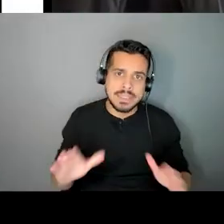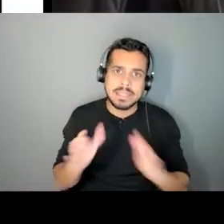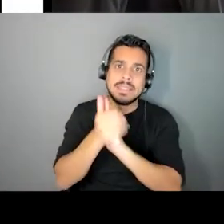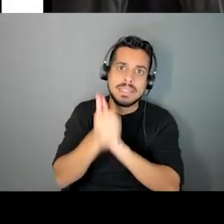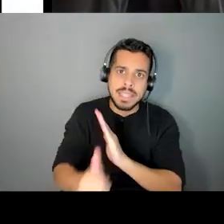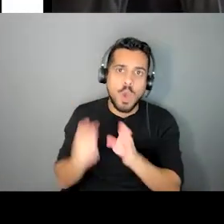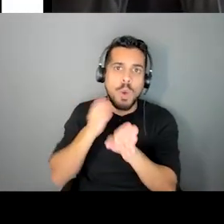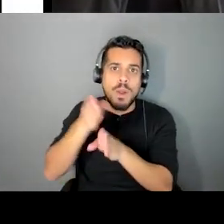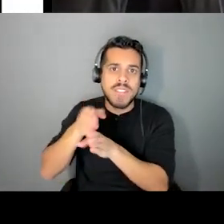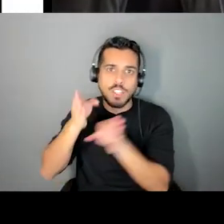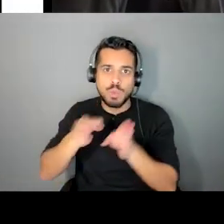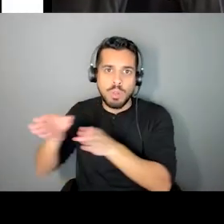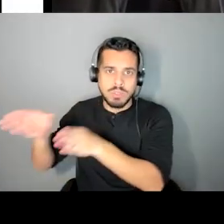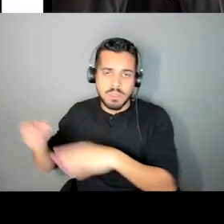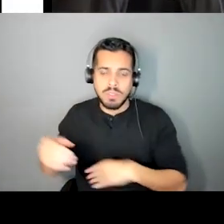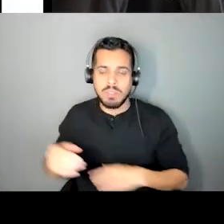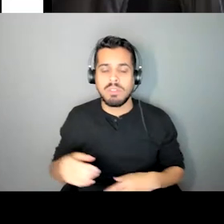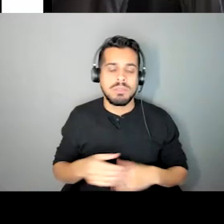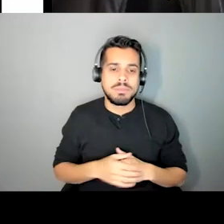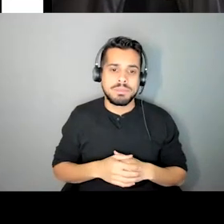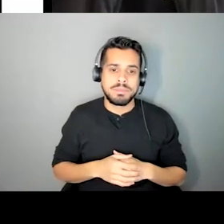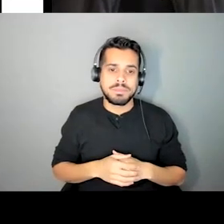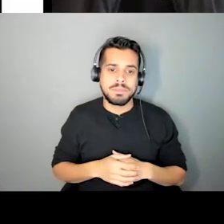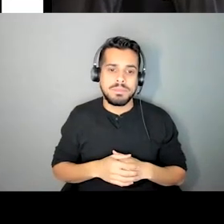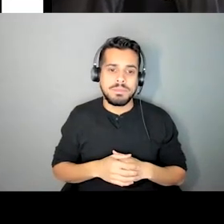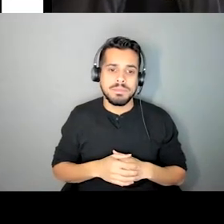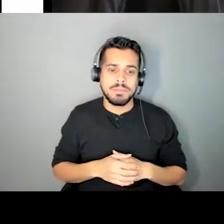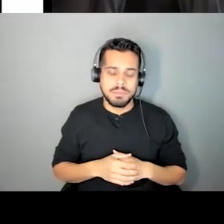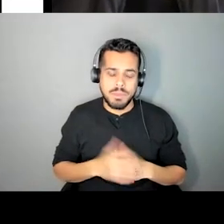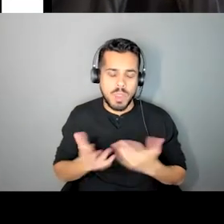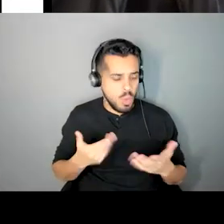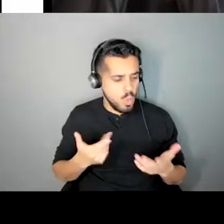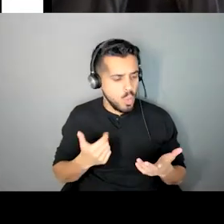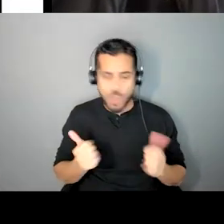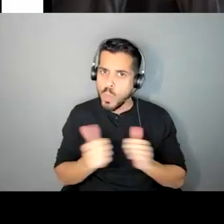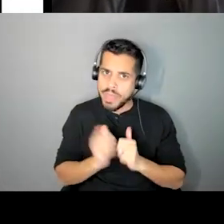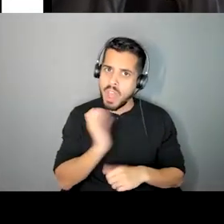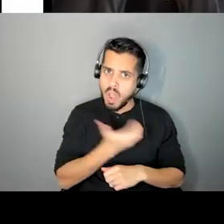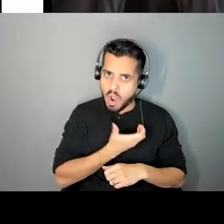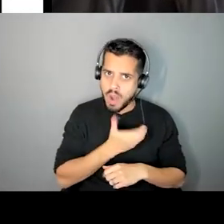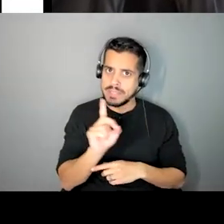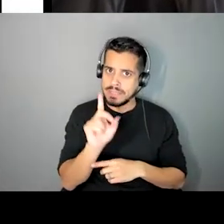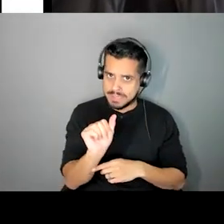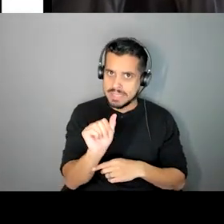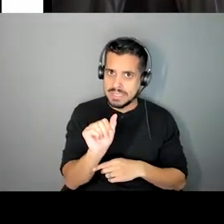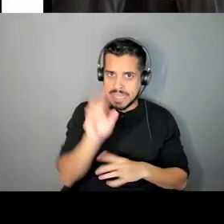And, uh... with our, um... Disability Innovation Fund grant that we received,